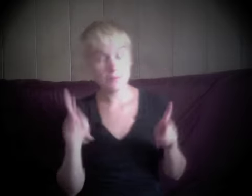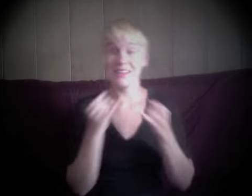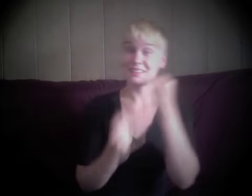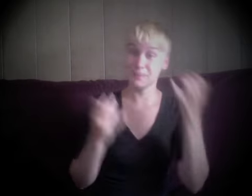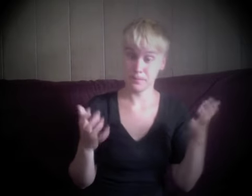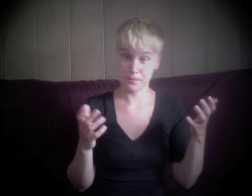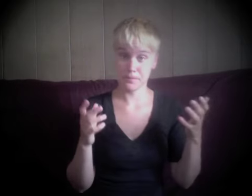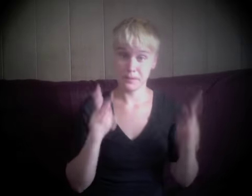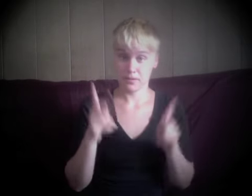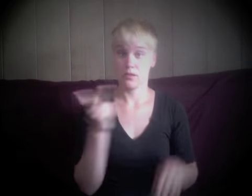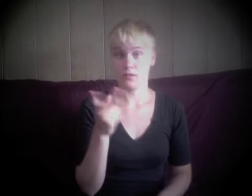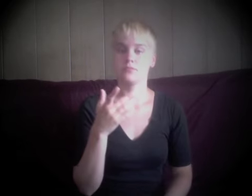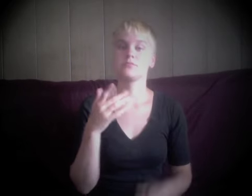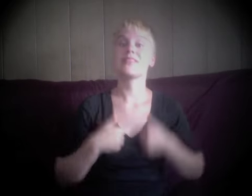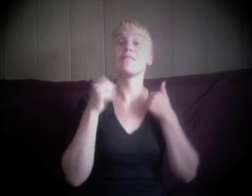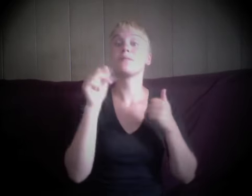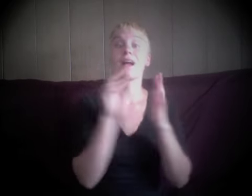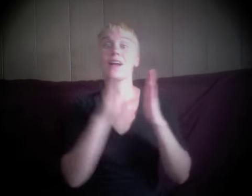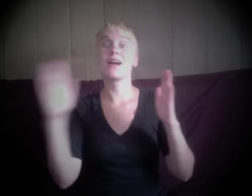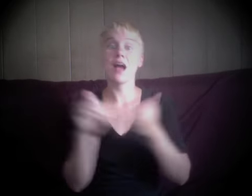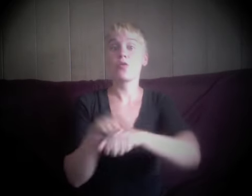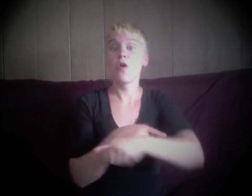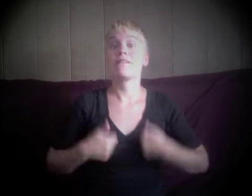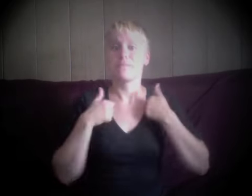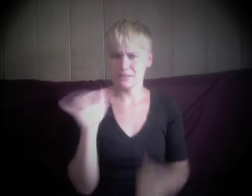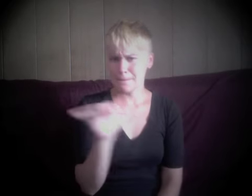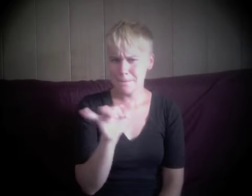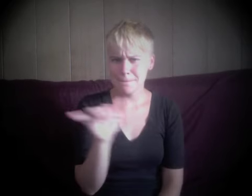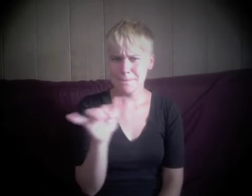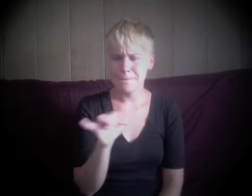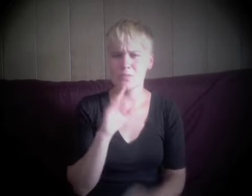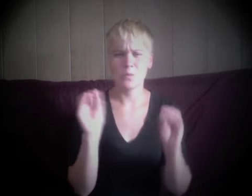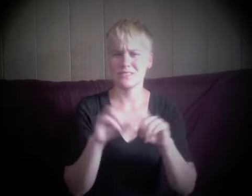Over the long term, thin people and fat people have roughly the same life span.